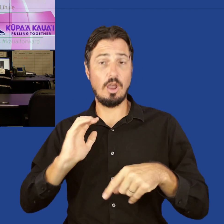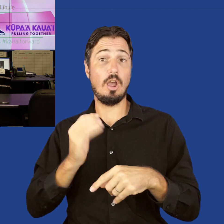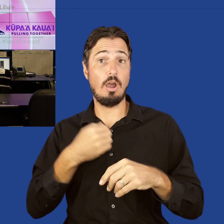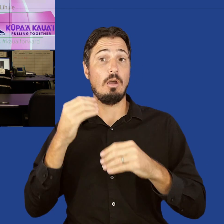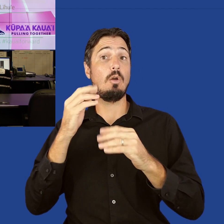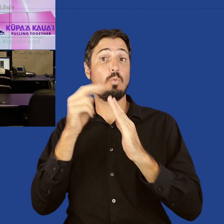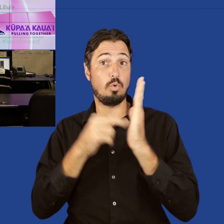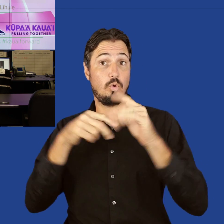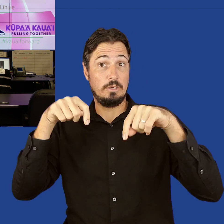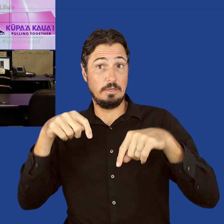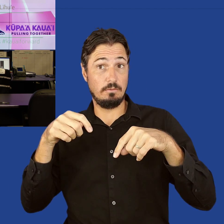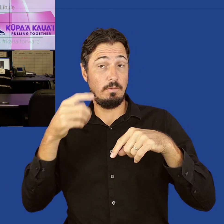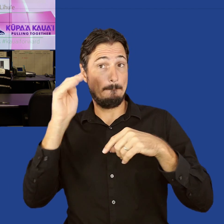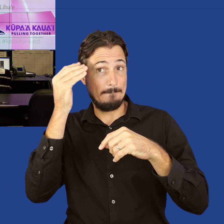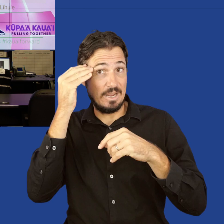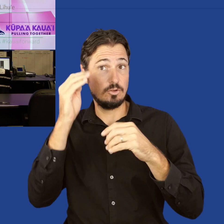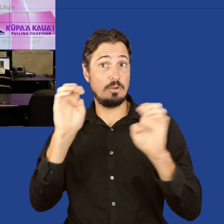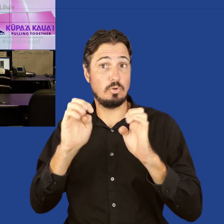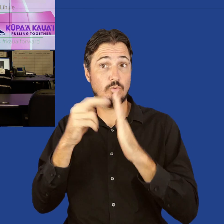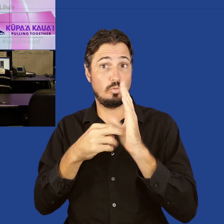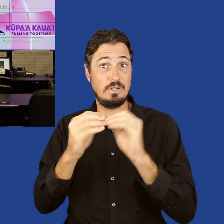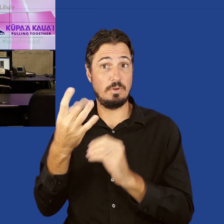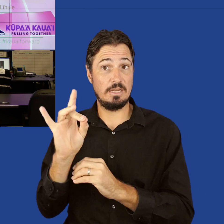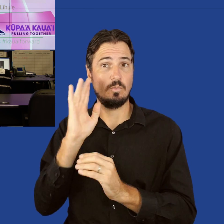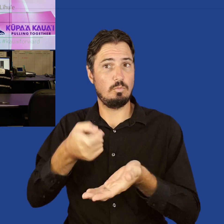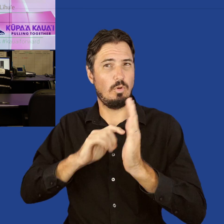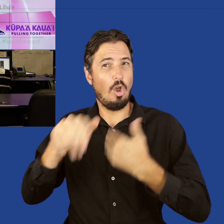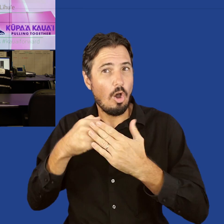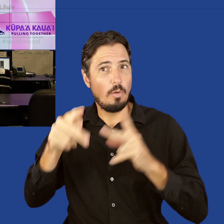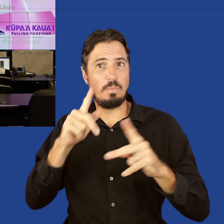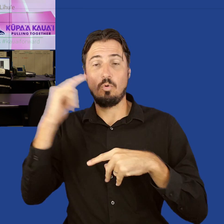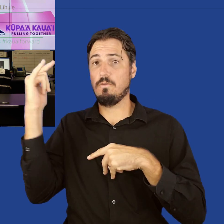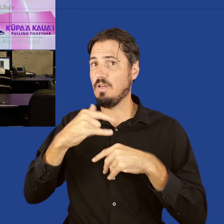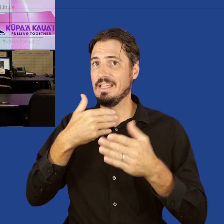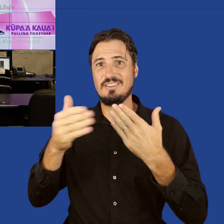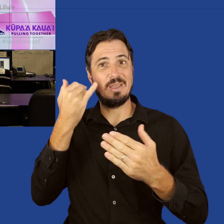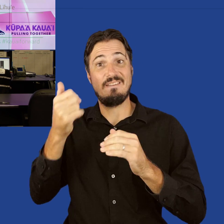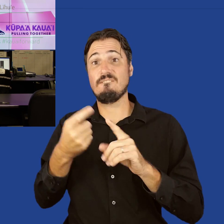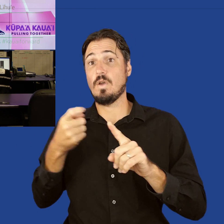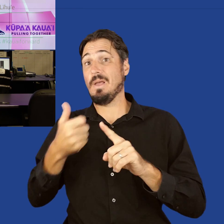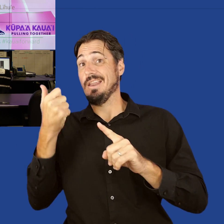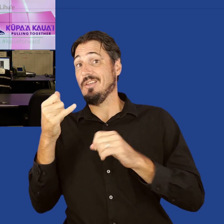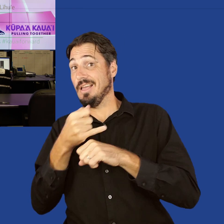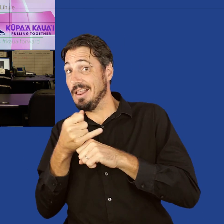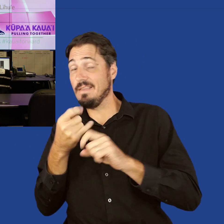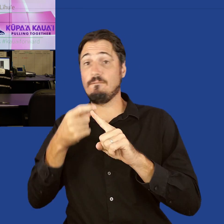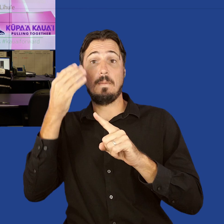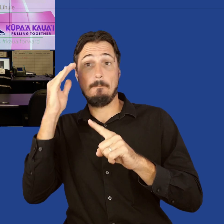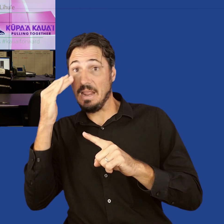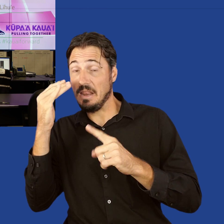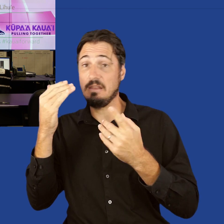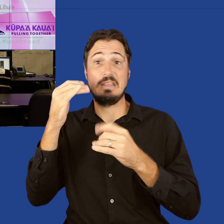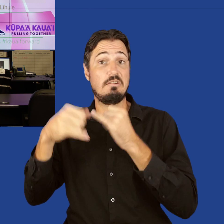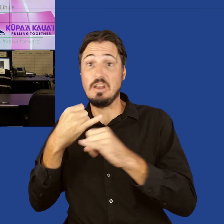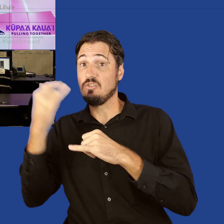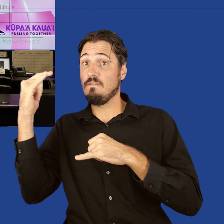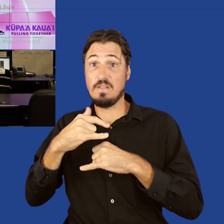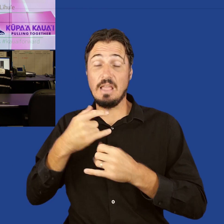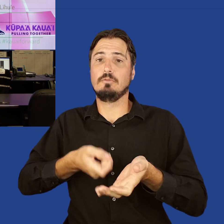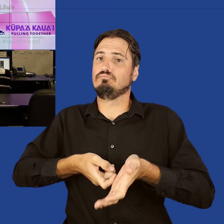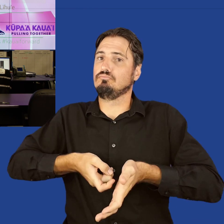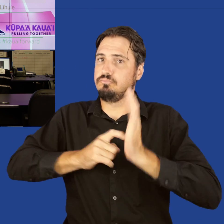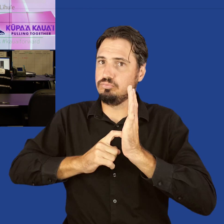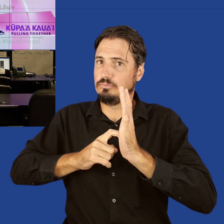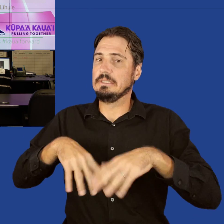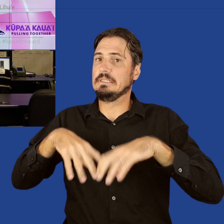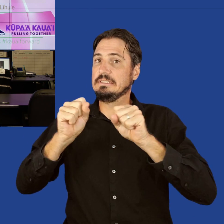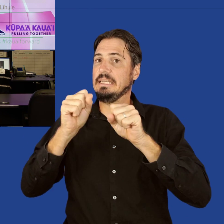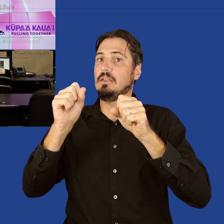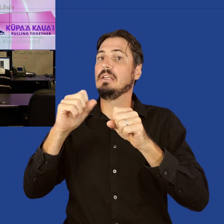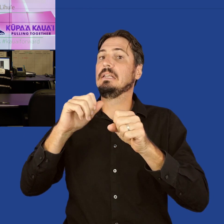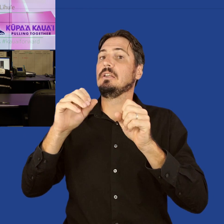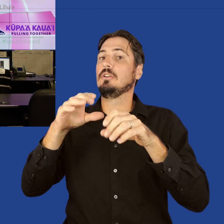would require all travelers – transpacific and interisland – who wish to avoid a full 14-day quarantine to take this COVID test no sooner than 72 hours after arrival to Kauai.